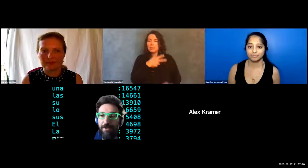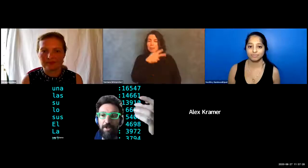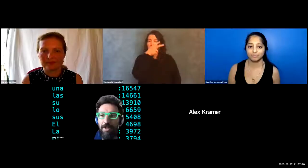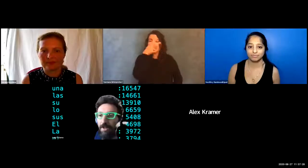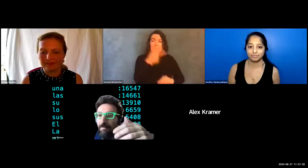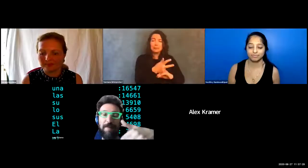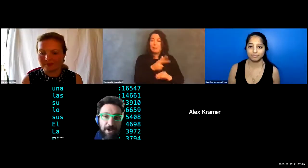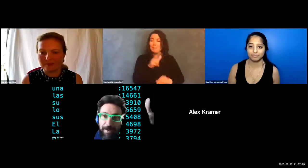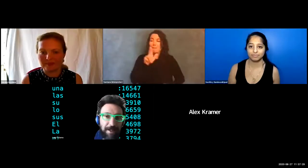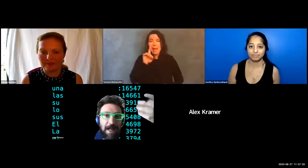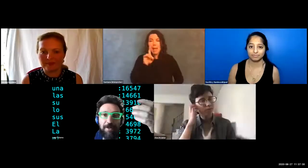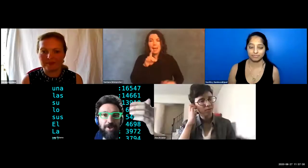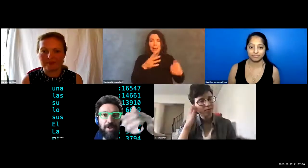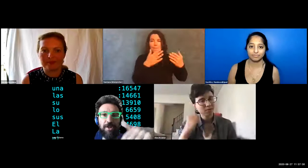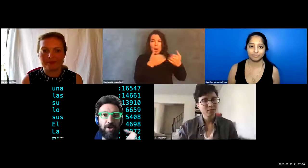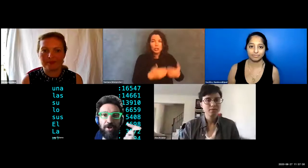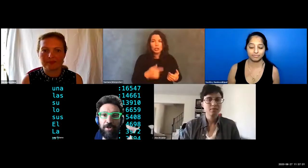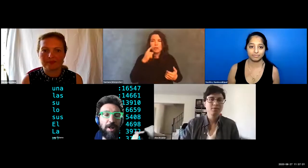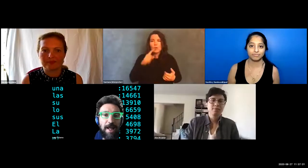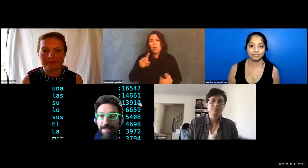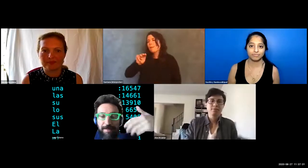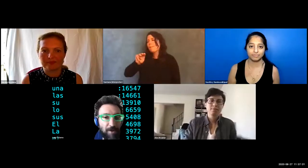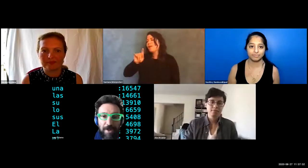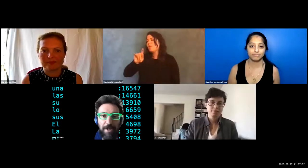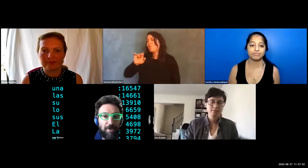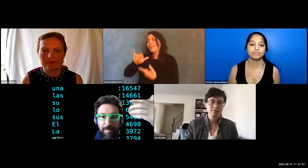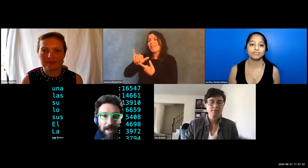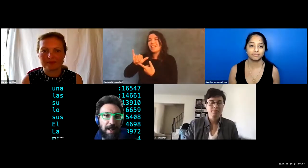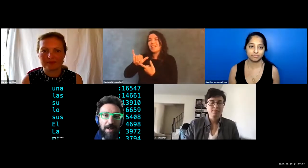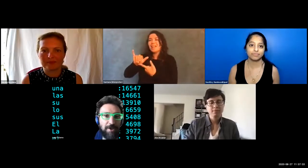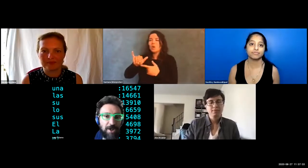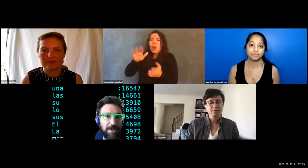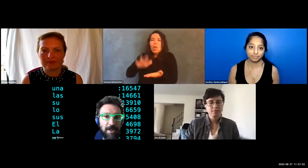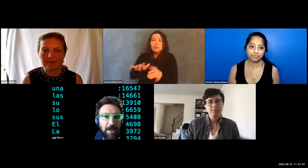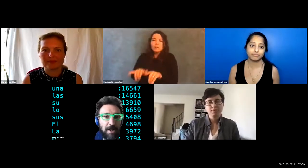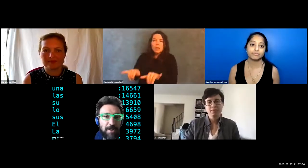for minority languages or less-spoken European languages.